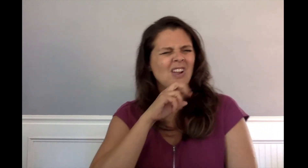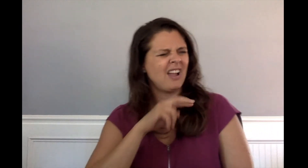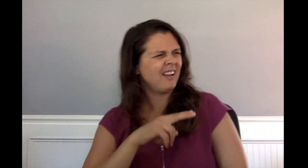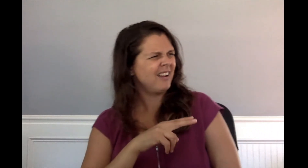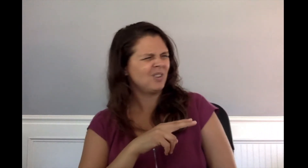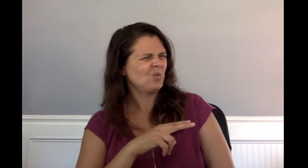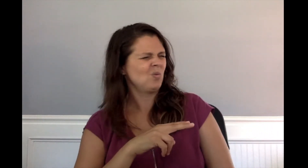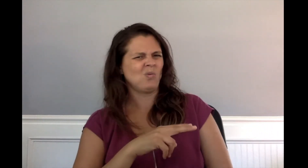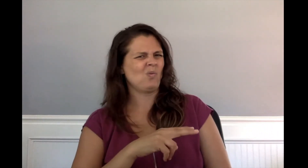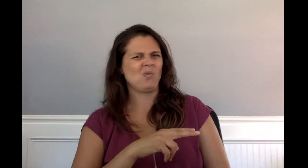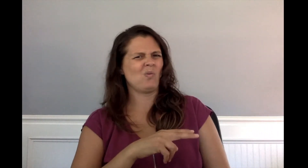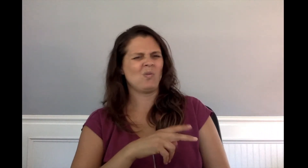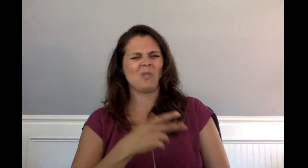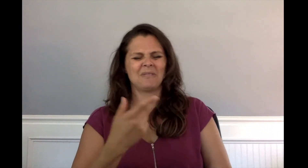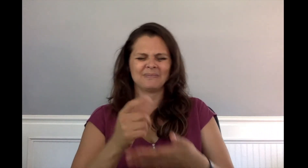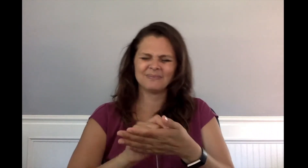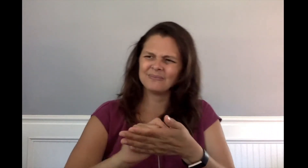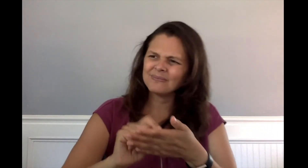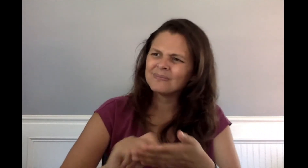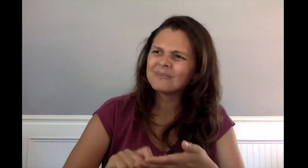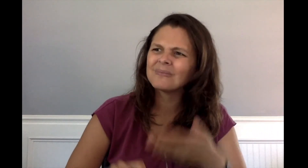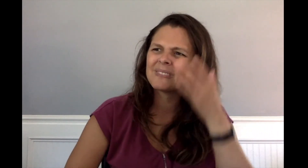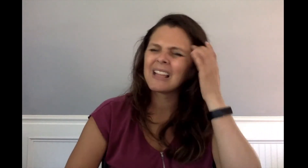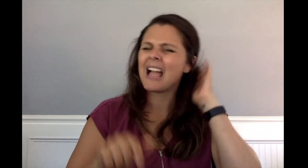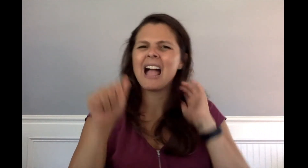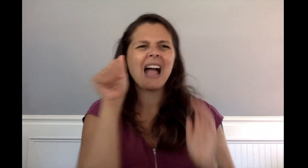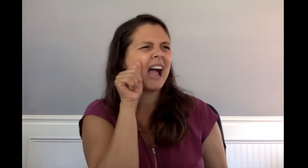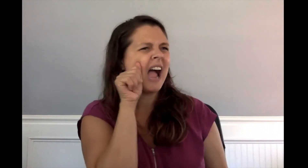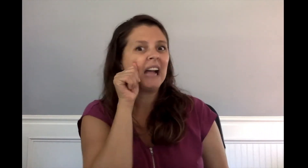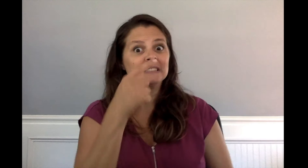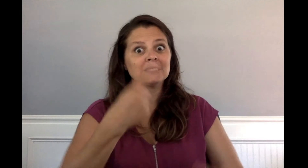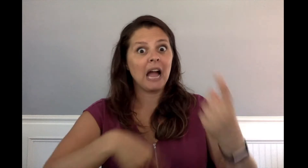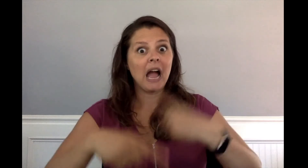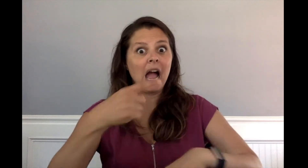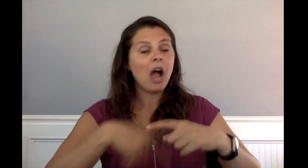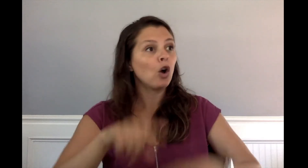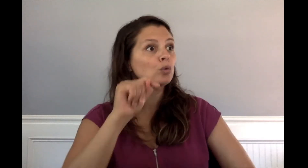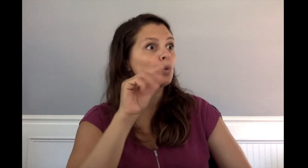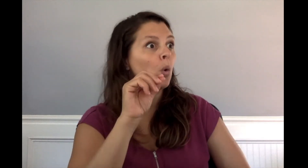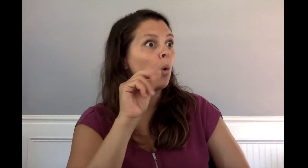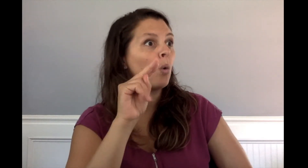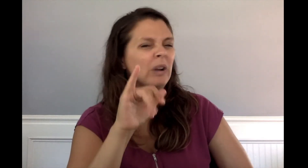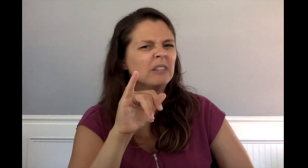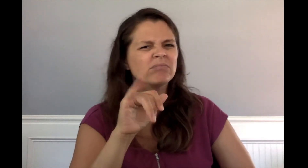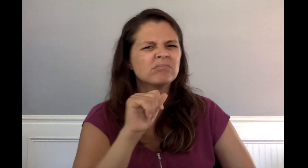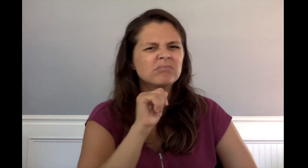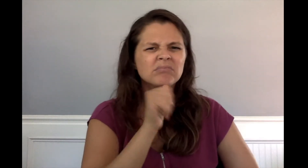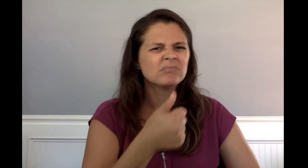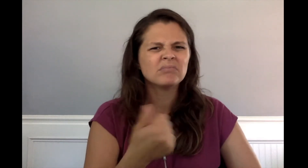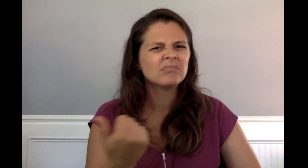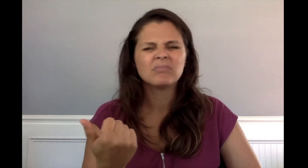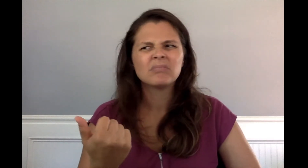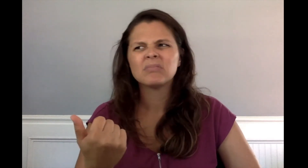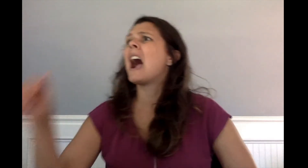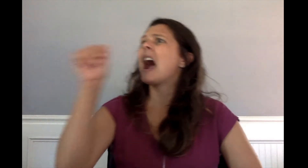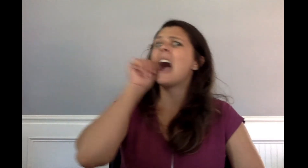Frog shook her head. "Aggie didn't sign, 'Watch out for T-O-N-Y.'